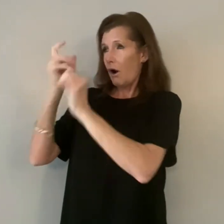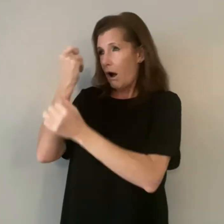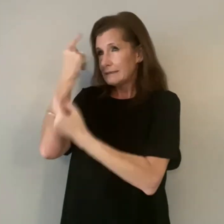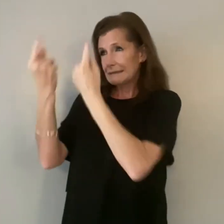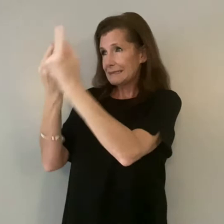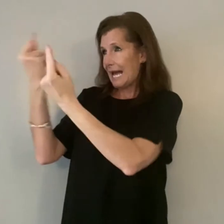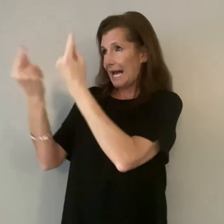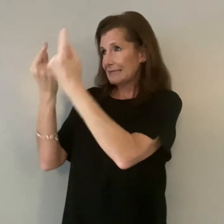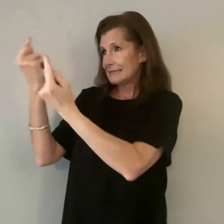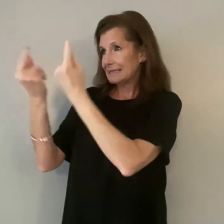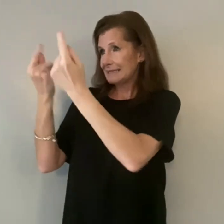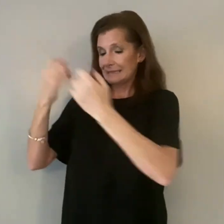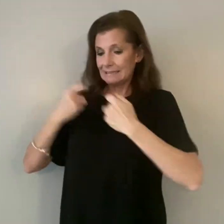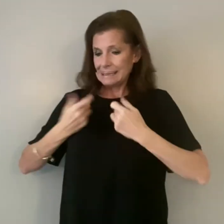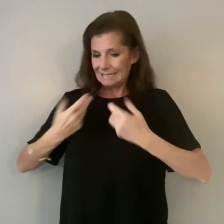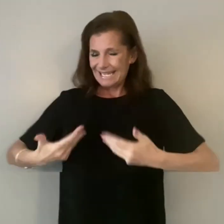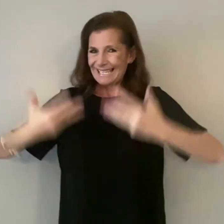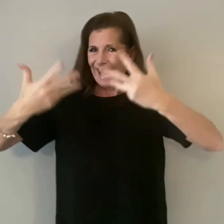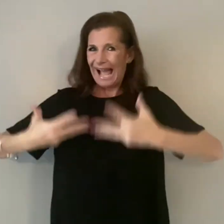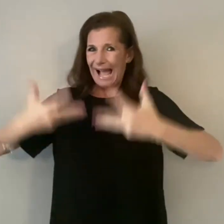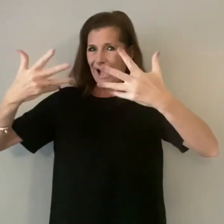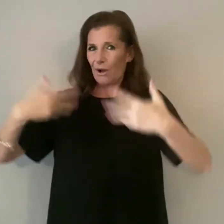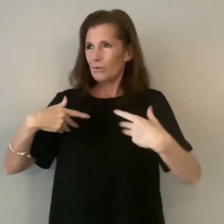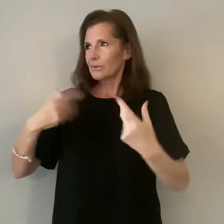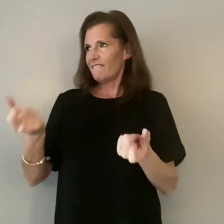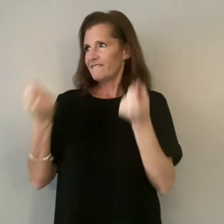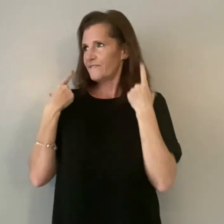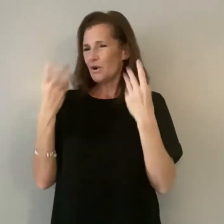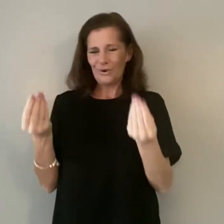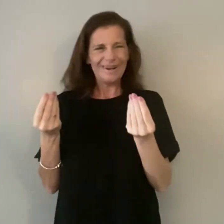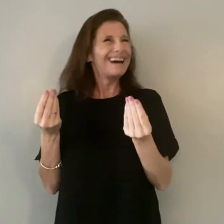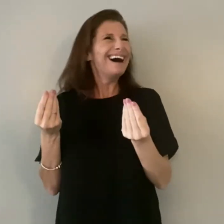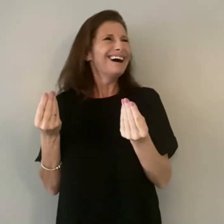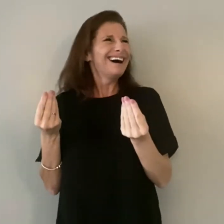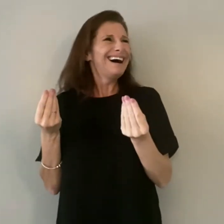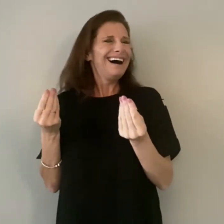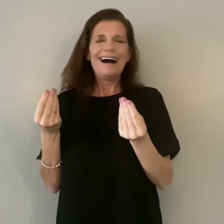has a basic understanding of reading our management accounts amongst other things.